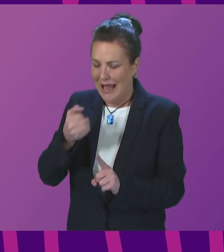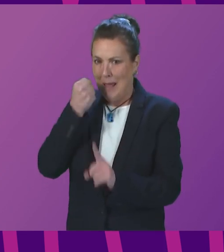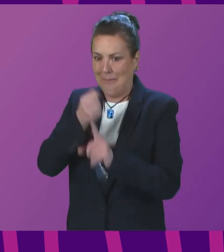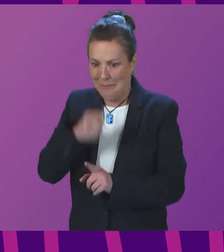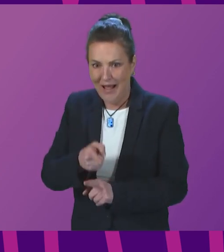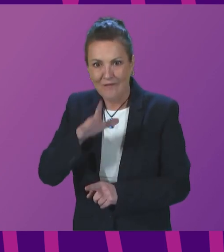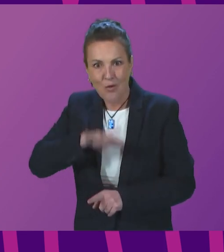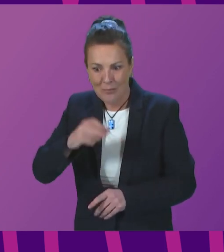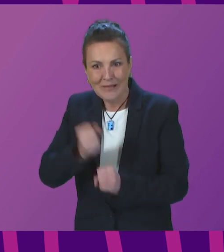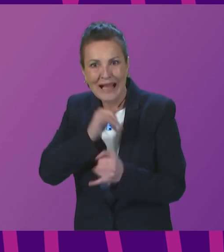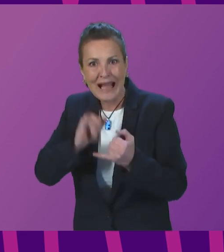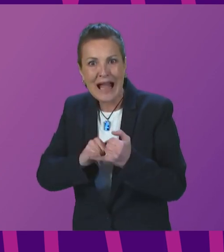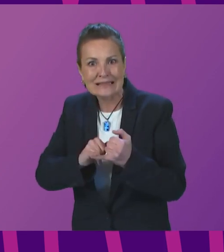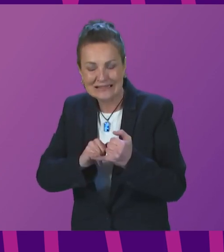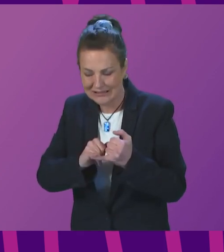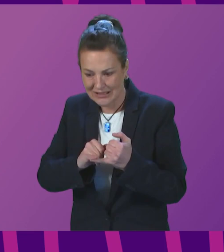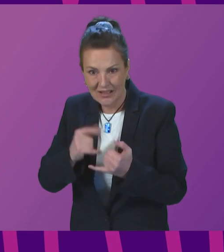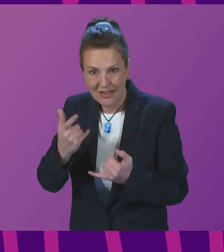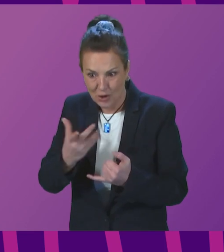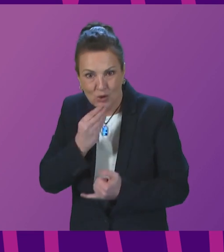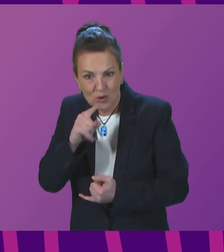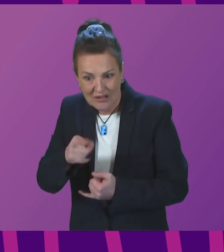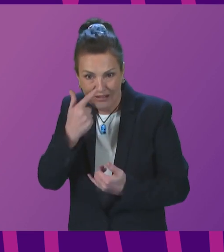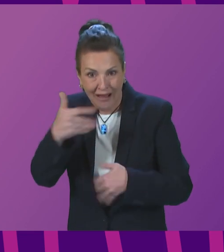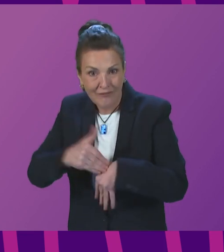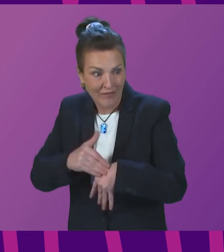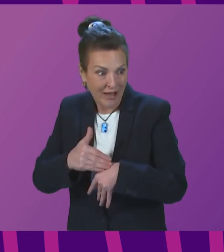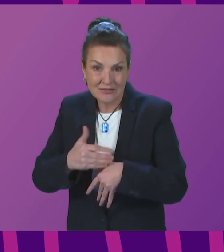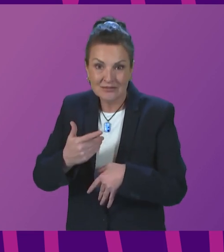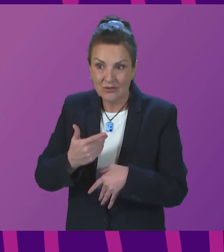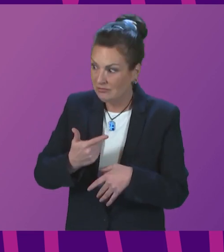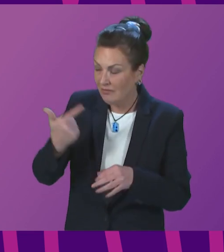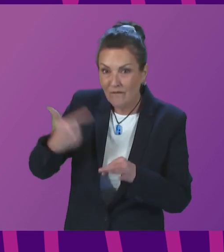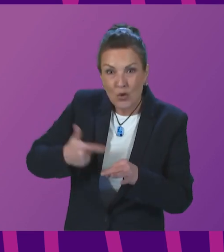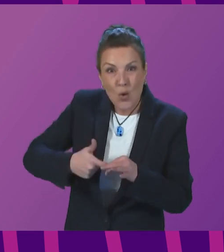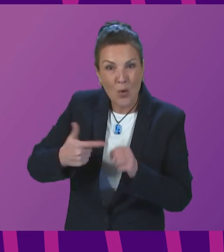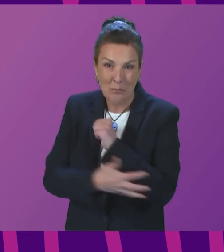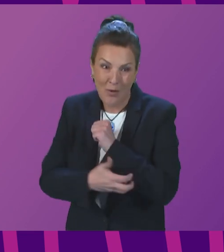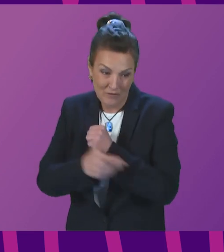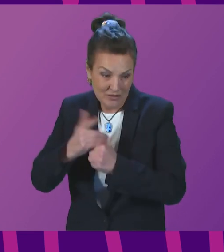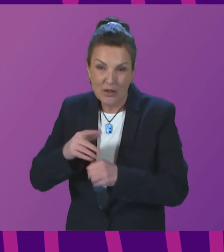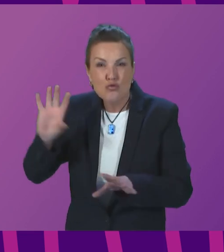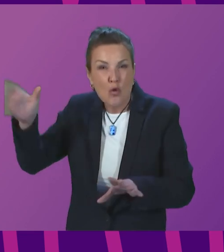energy consumers, and I am very aware of the severe impacts that fuel poverty has in rural and island communities.